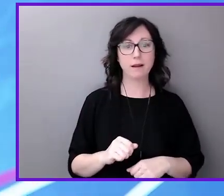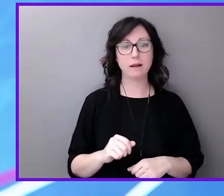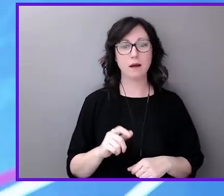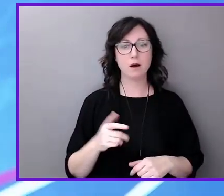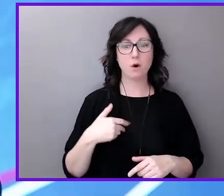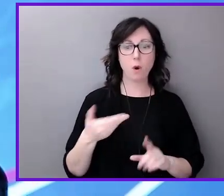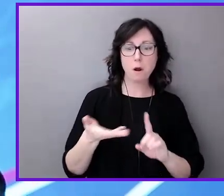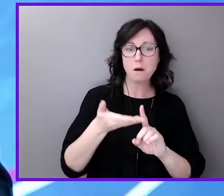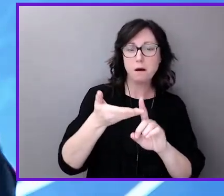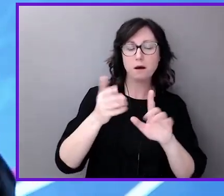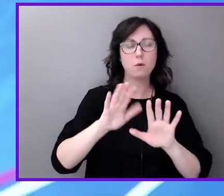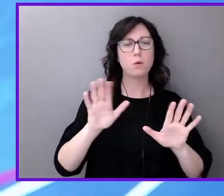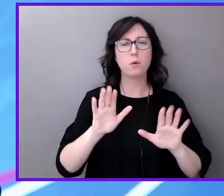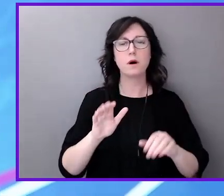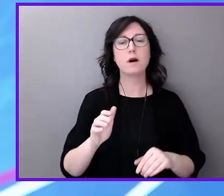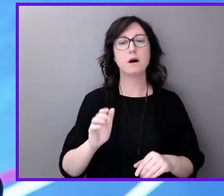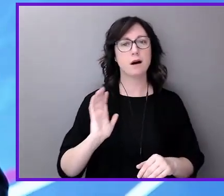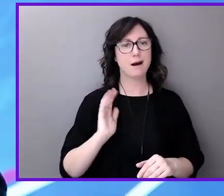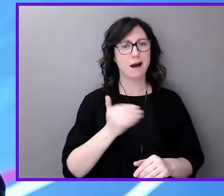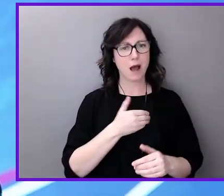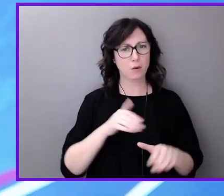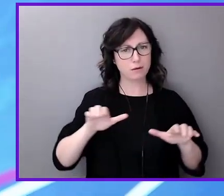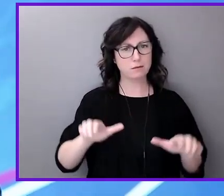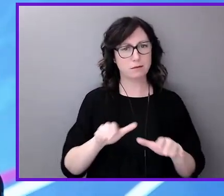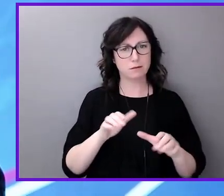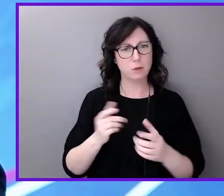The reason we do what we do is because